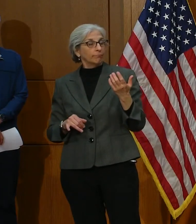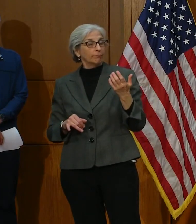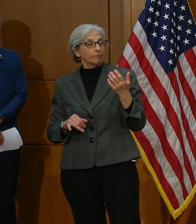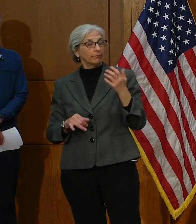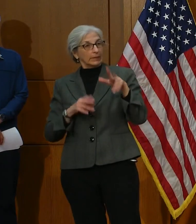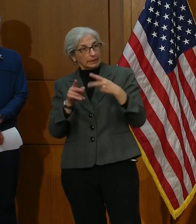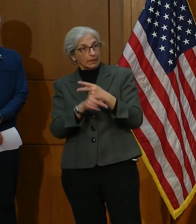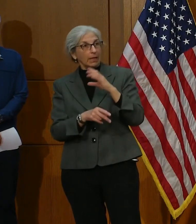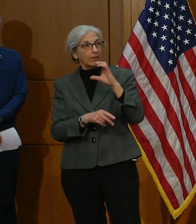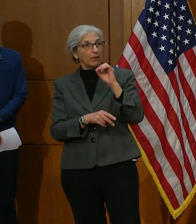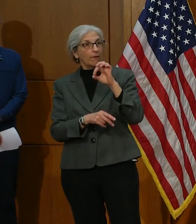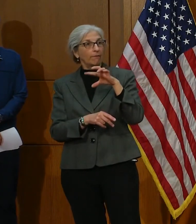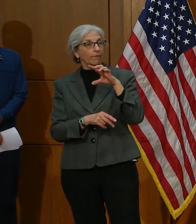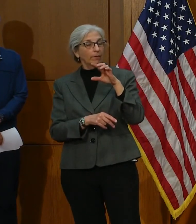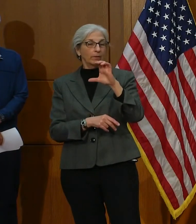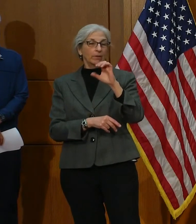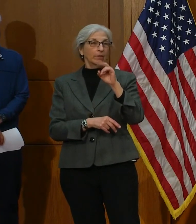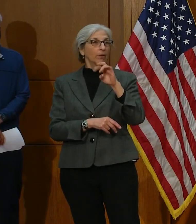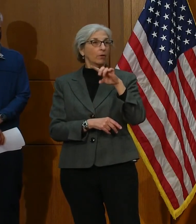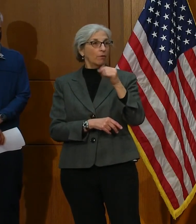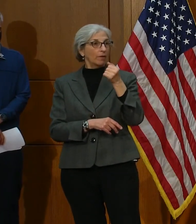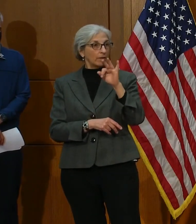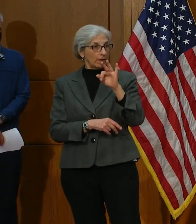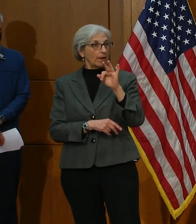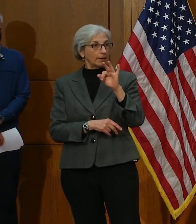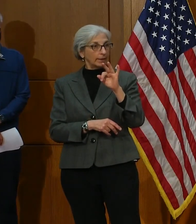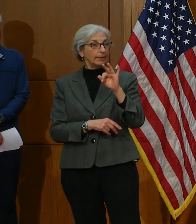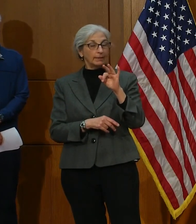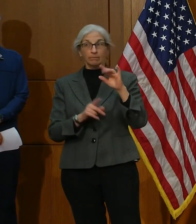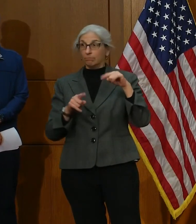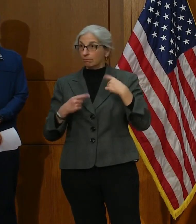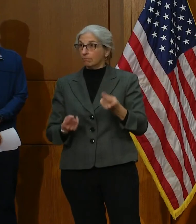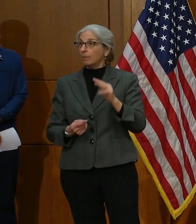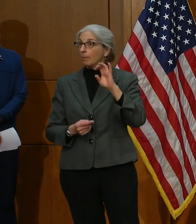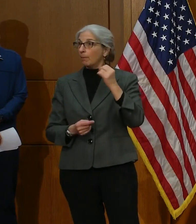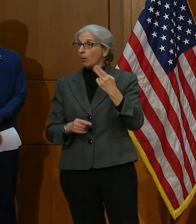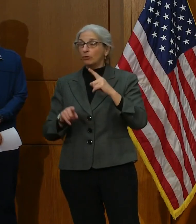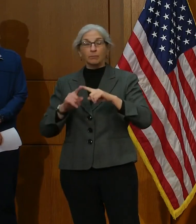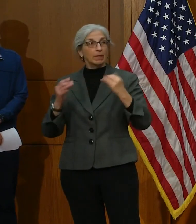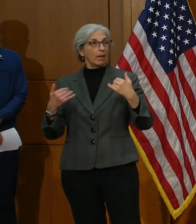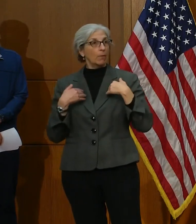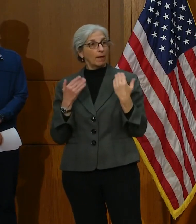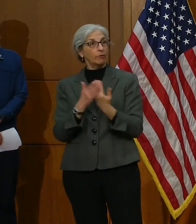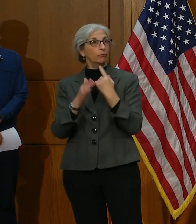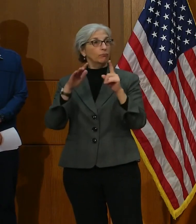BEEN TESTING FOR SINCE MARCH OF THIS YEAR. THERE ARE OTHER